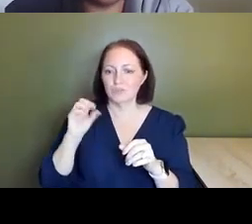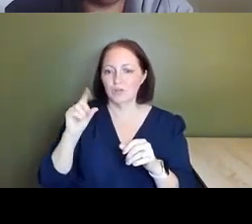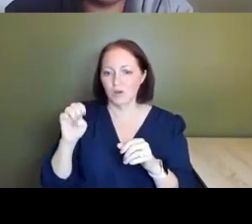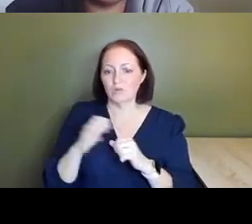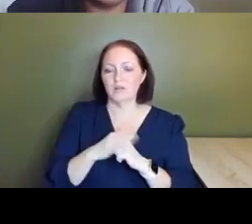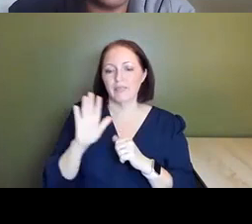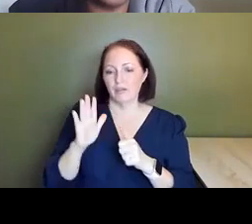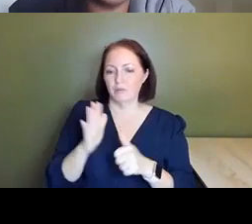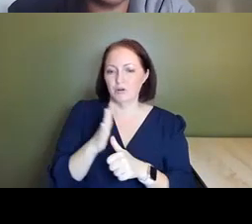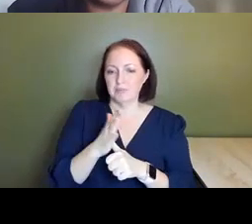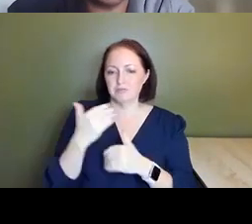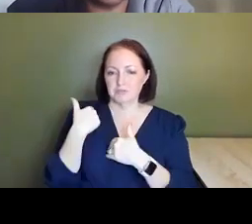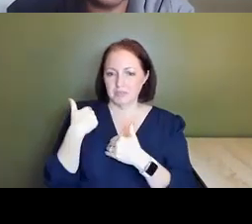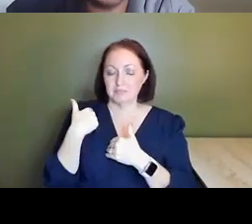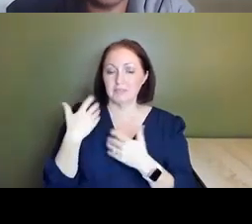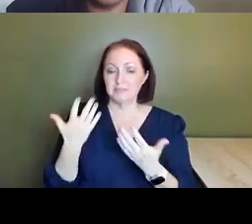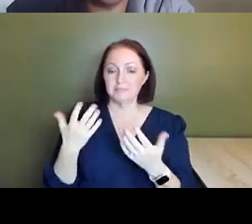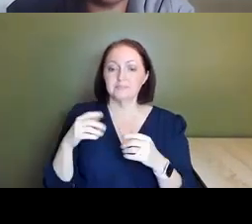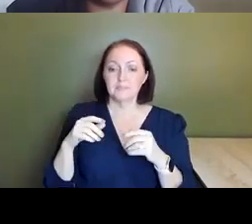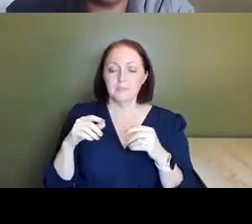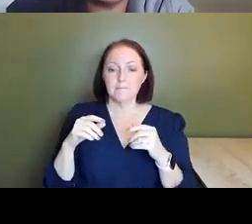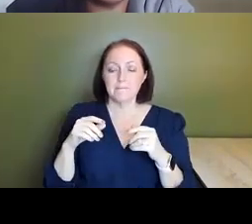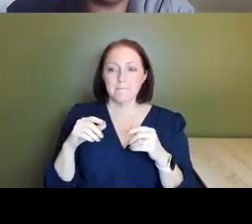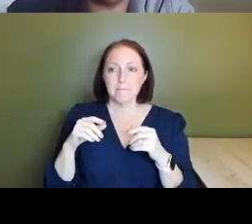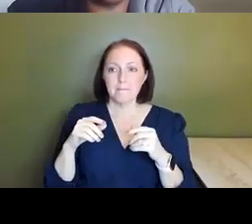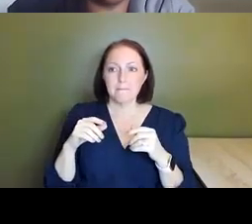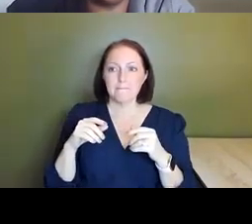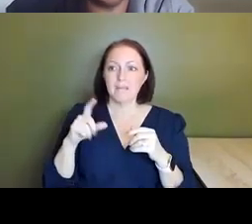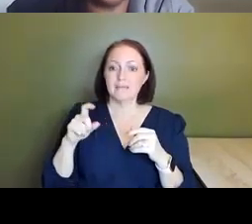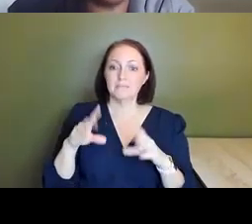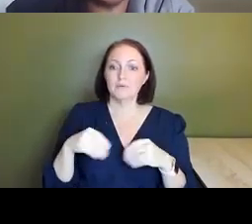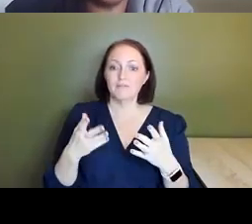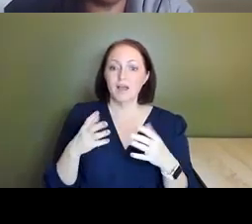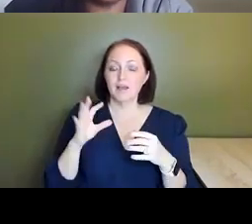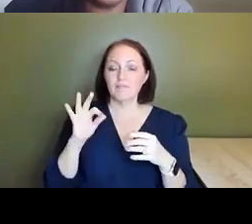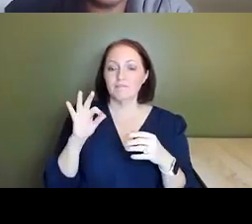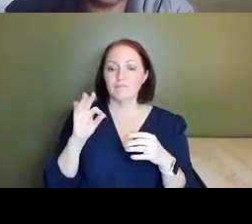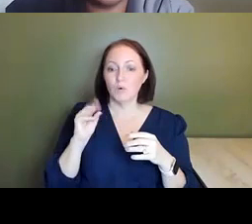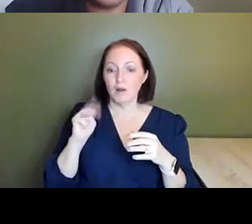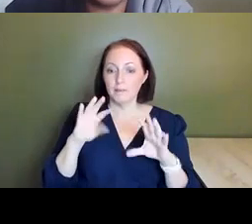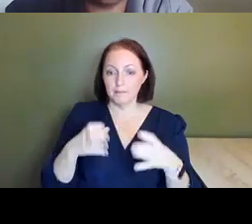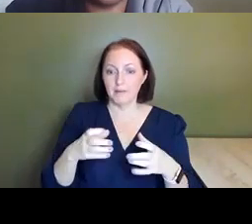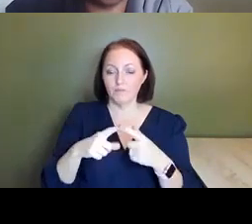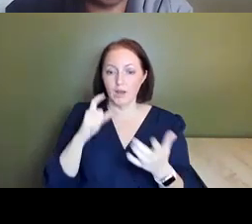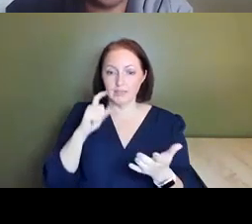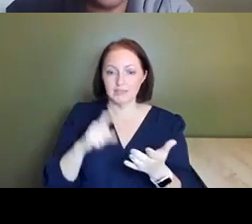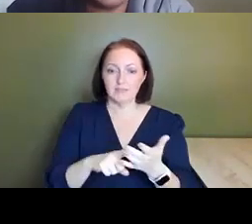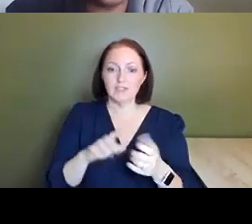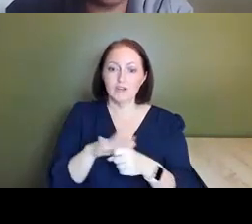responsibilities include: They need to provide a forum for the identification of local priorities